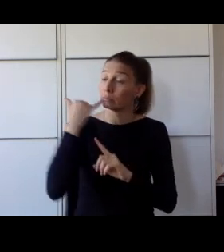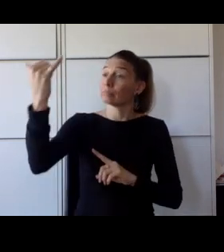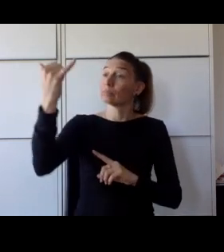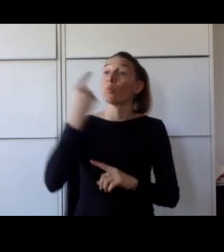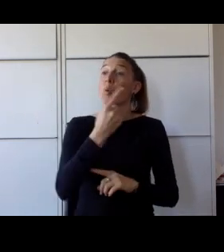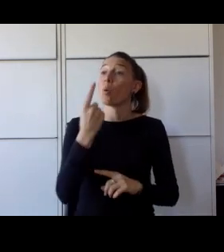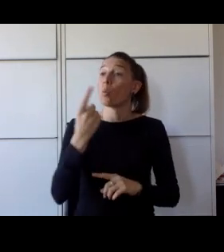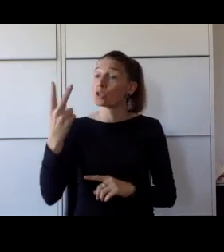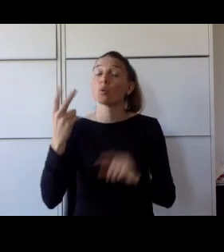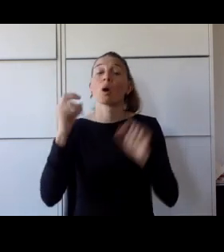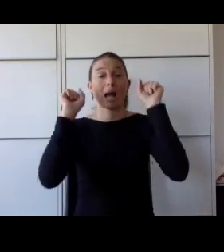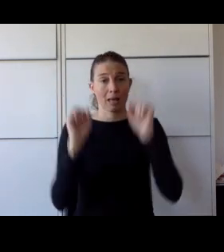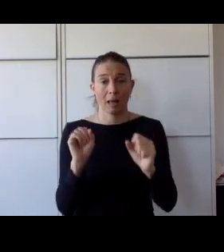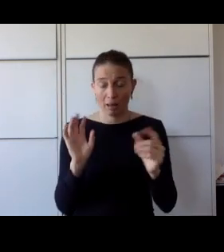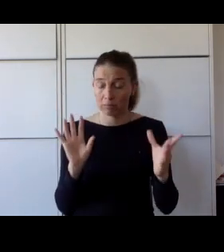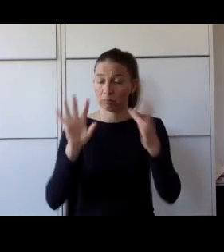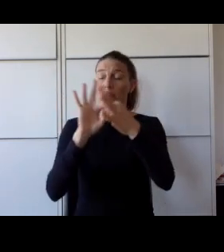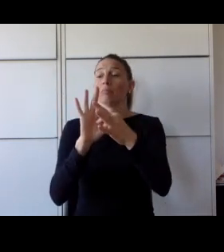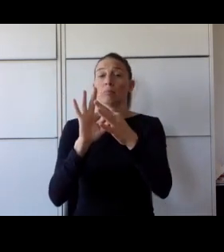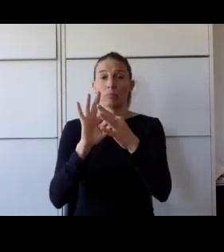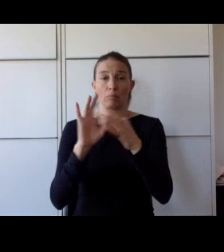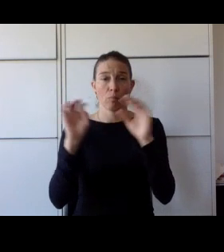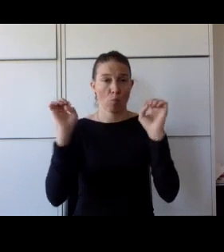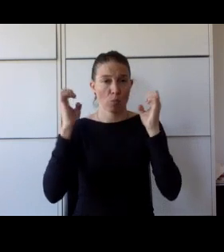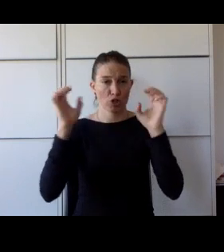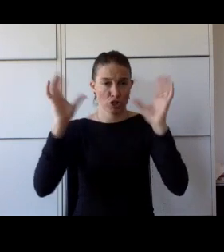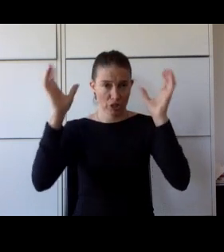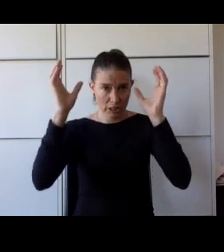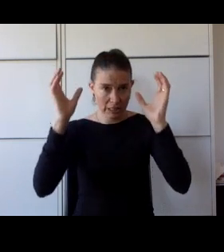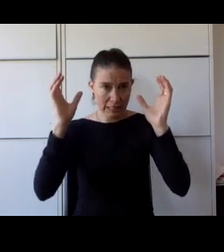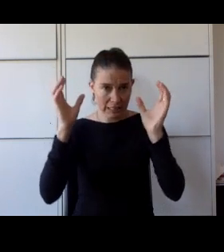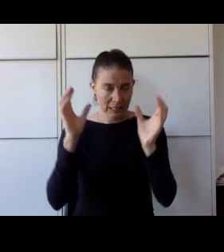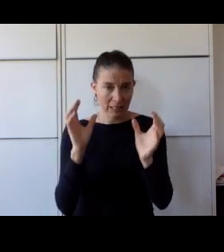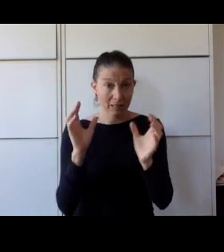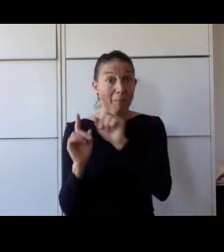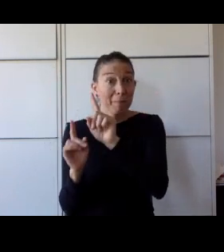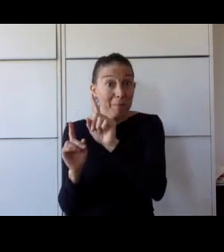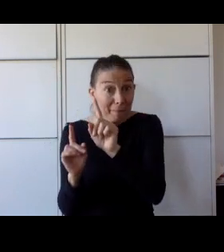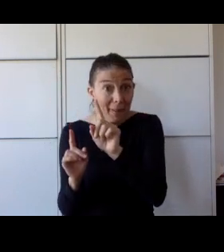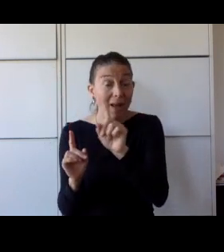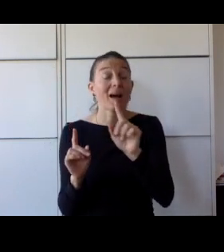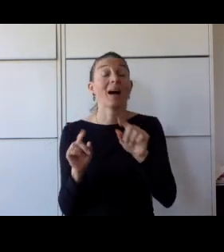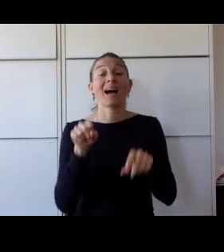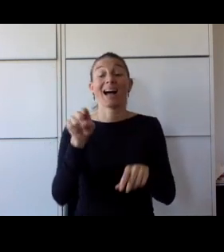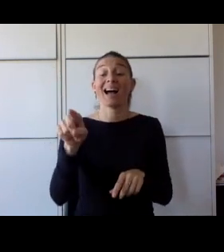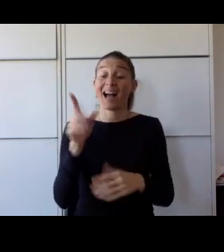they can reach this emergency number, but also countries have to ensure that this access,